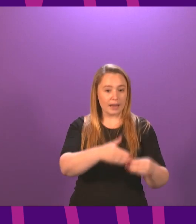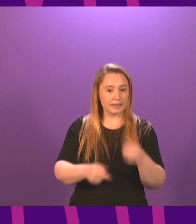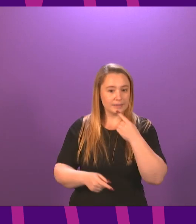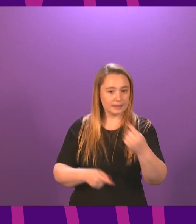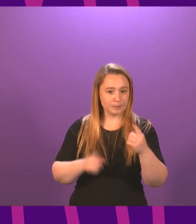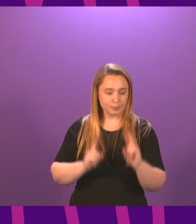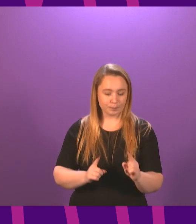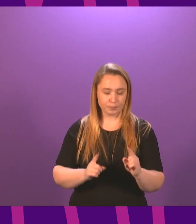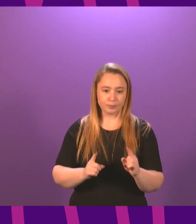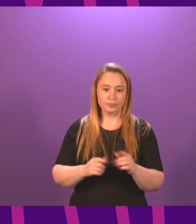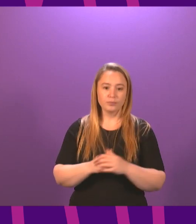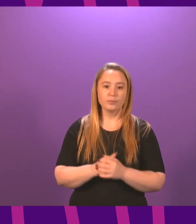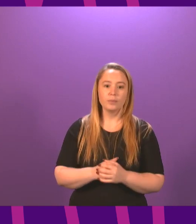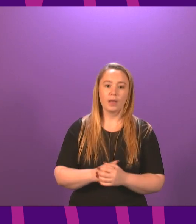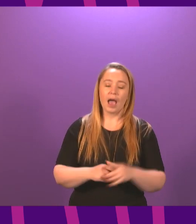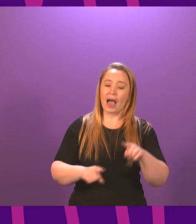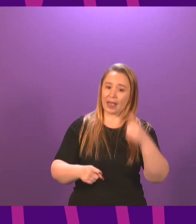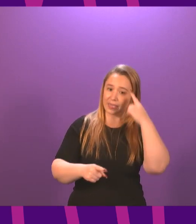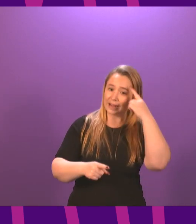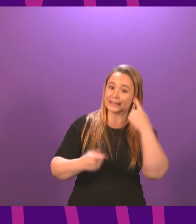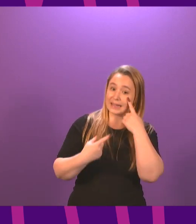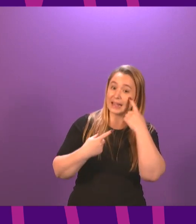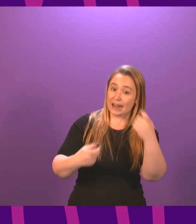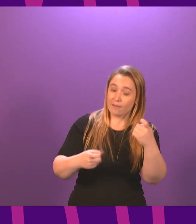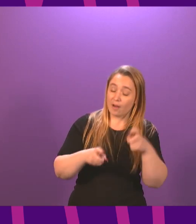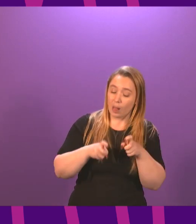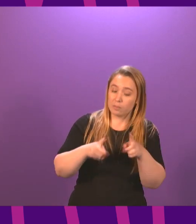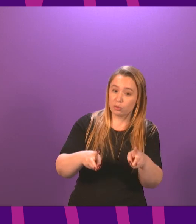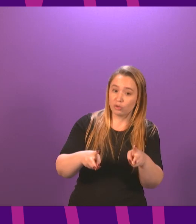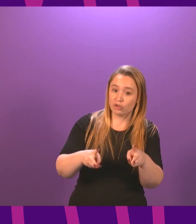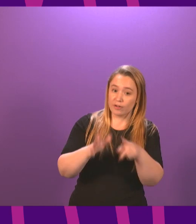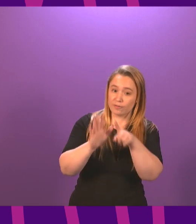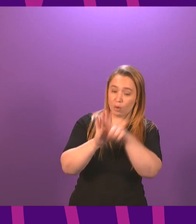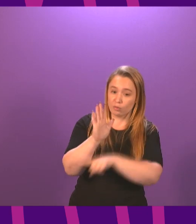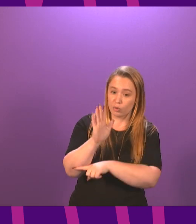The guidelines set out what we think is a proportionate and careful approach to rules